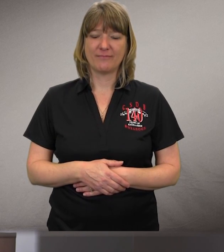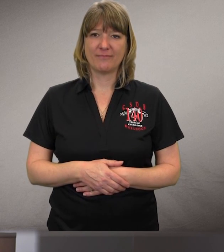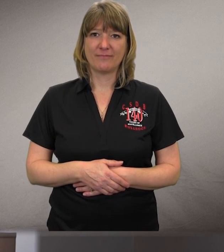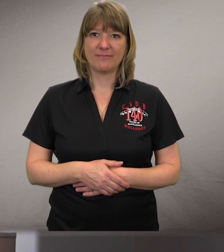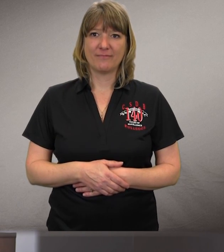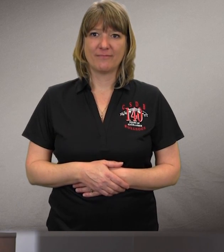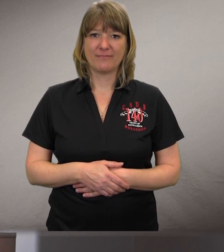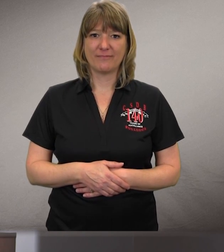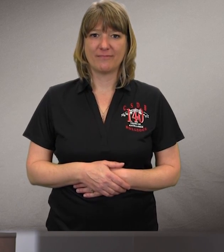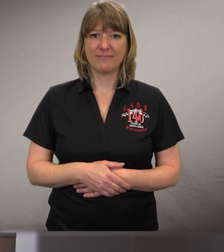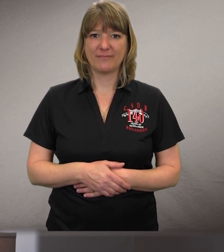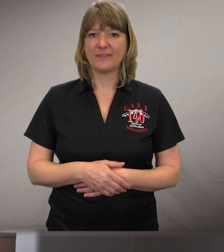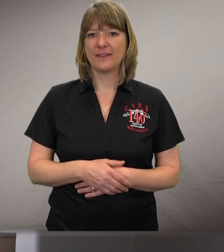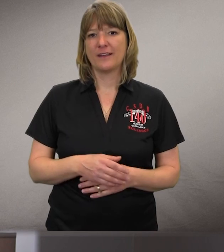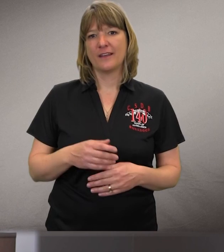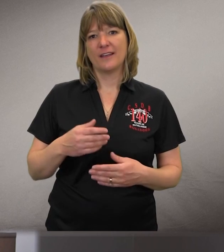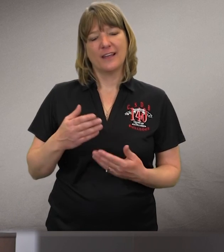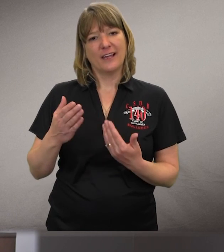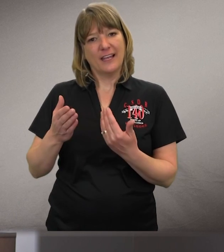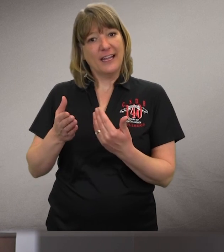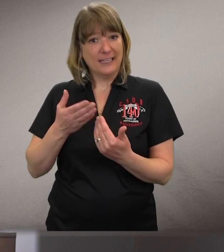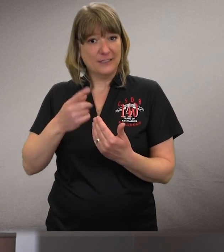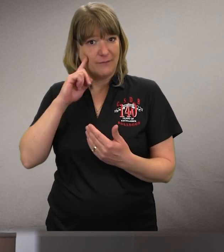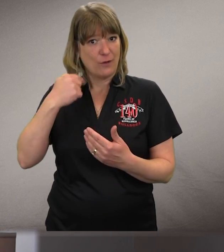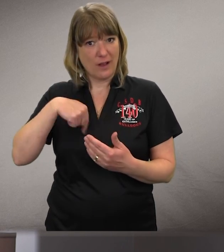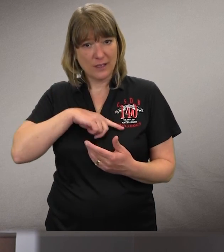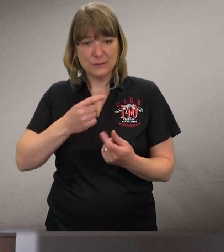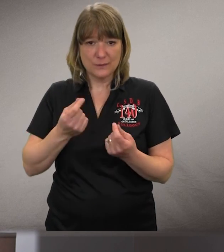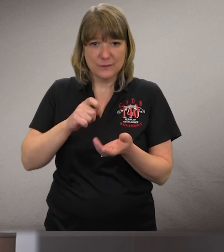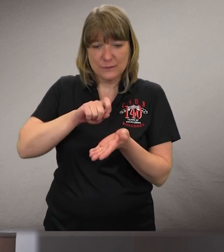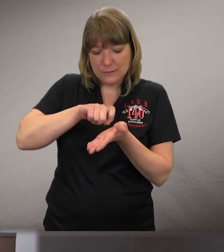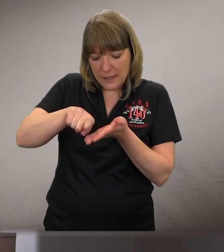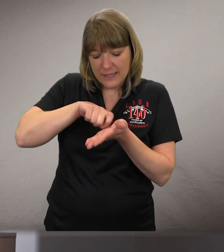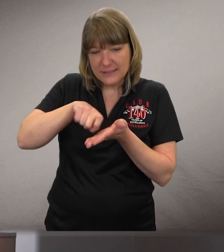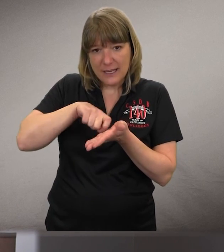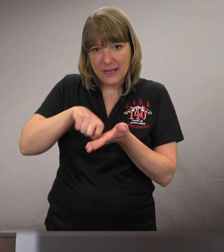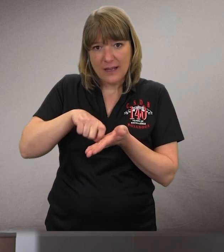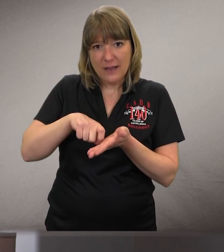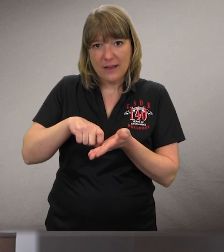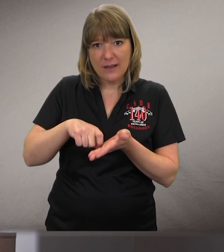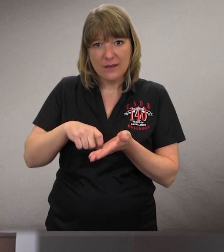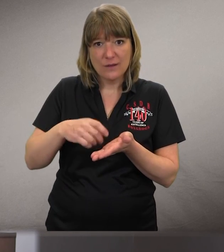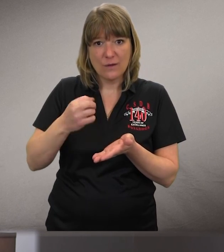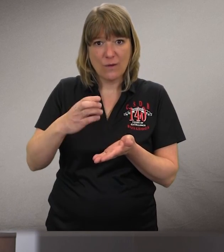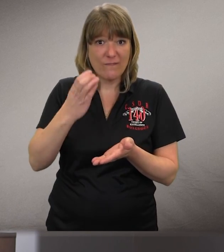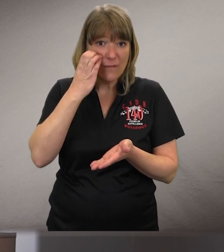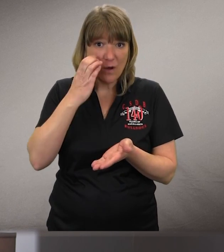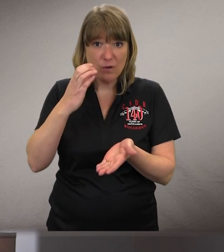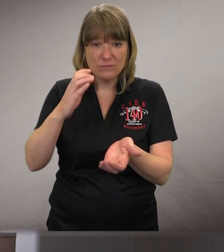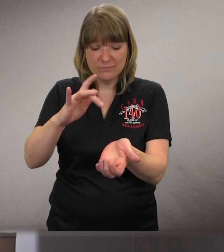With some people, it's easier for us to write things down or even just get your phone out